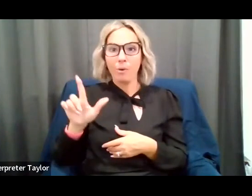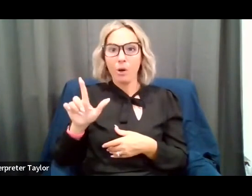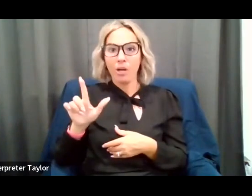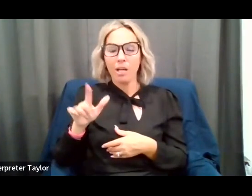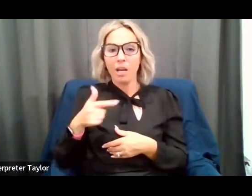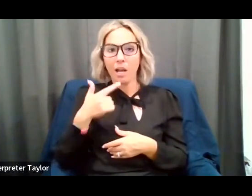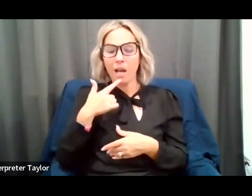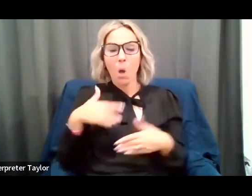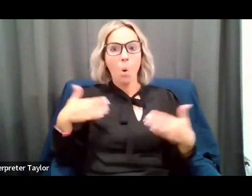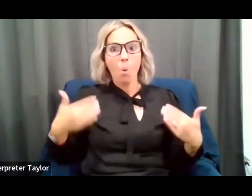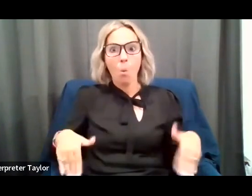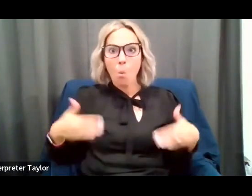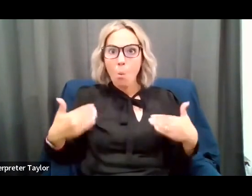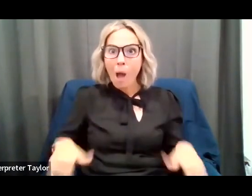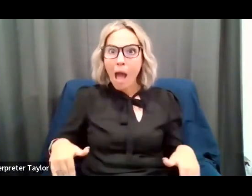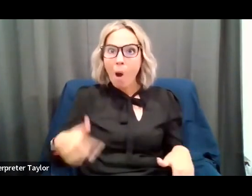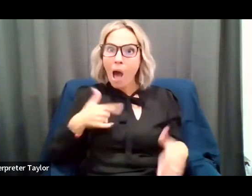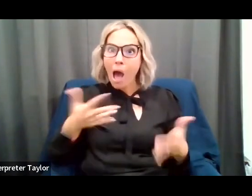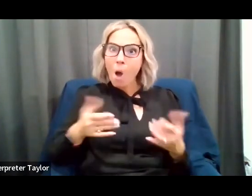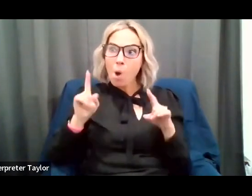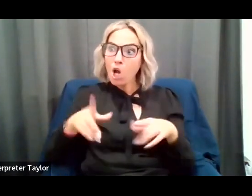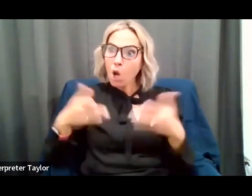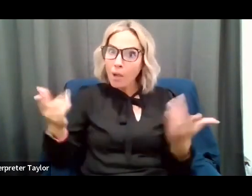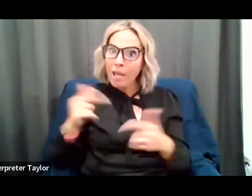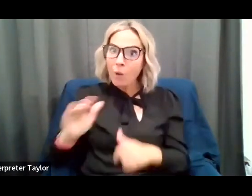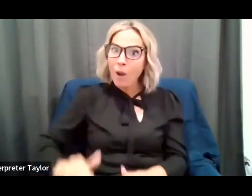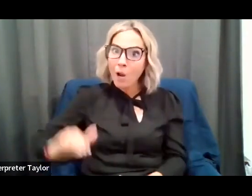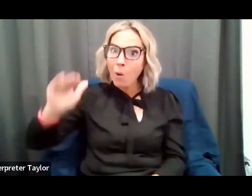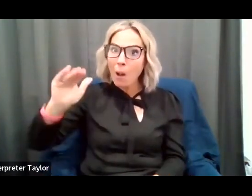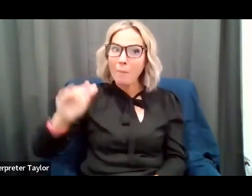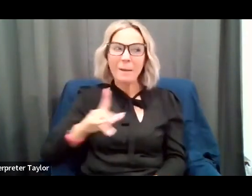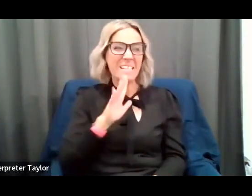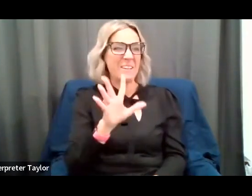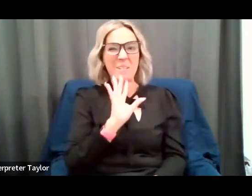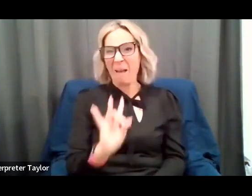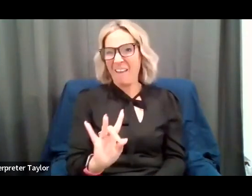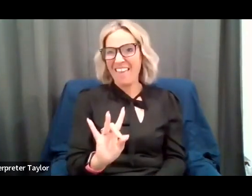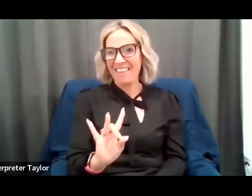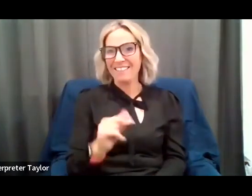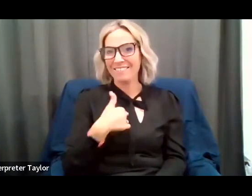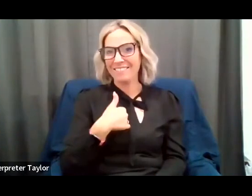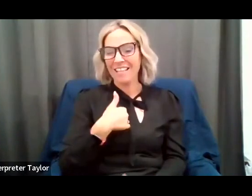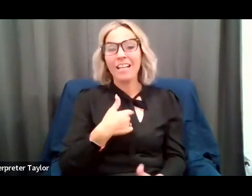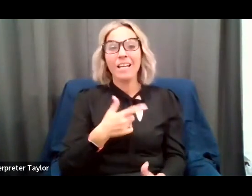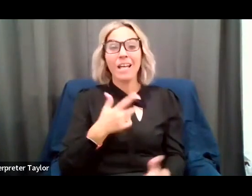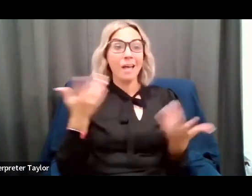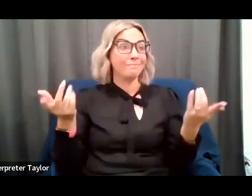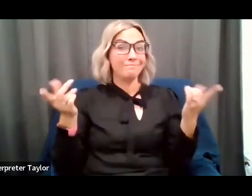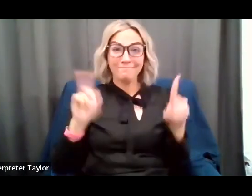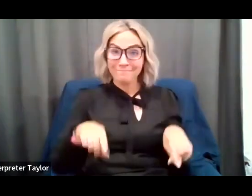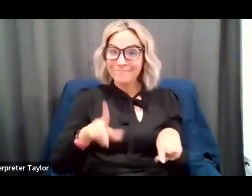"Wow, this is where I want to go when I grow up!" because I was about eight years old. Um, and lo and behold, I actually ended up going